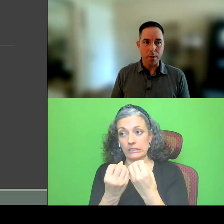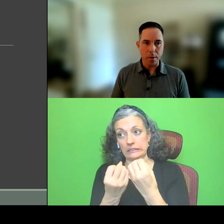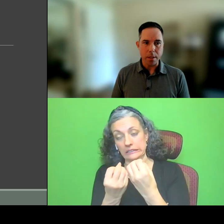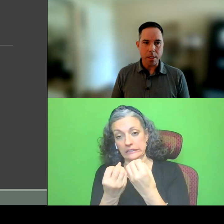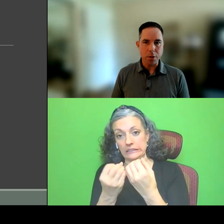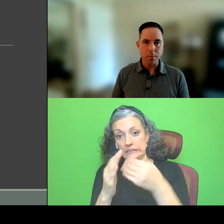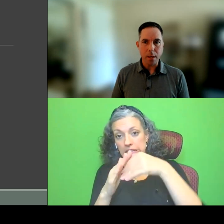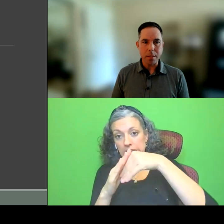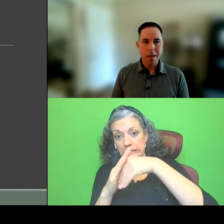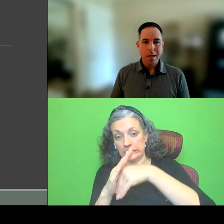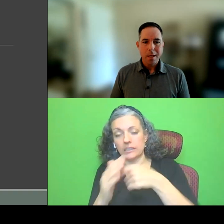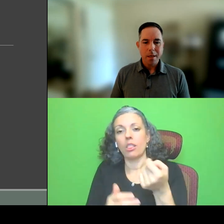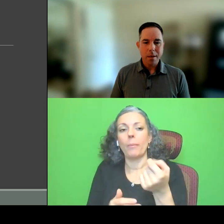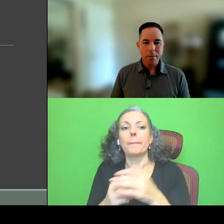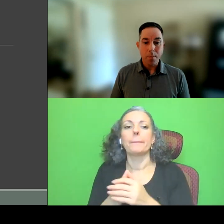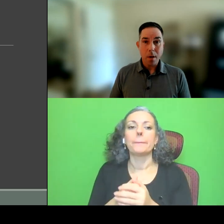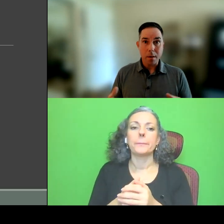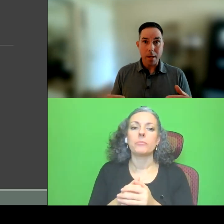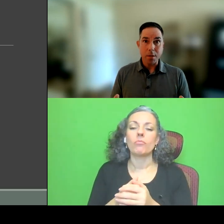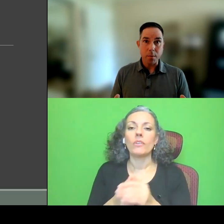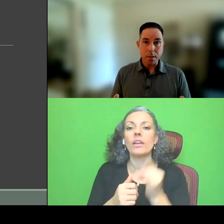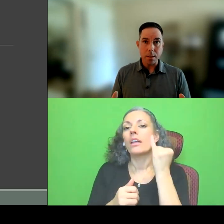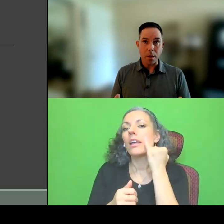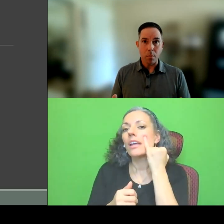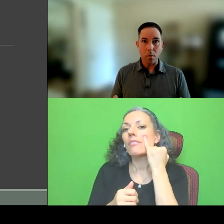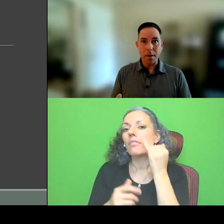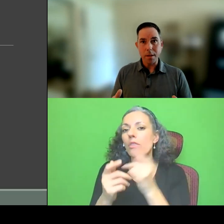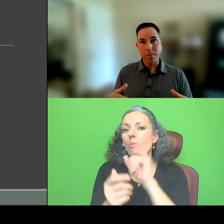group within an organization, because if the product management isn't on board, then it's